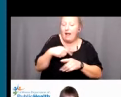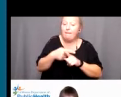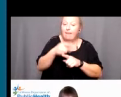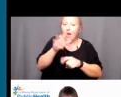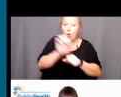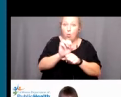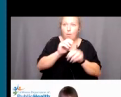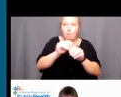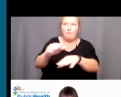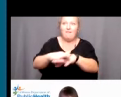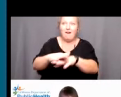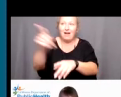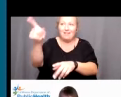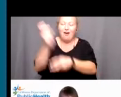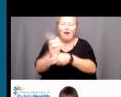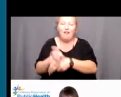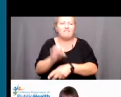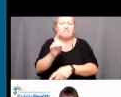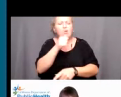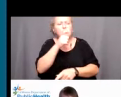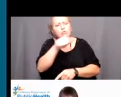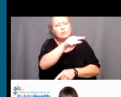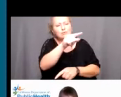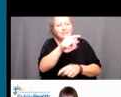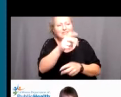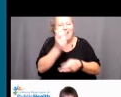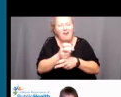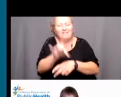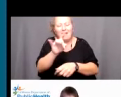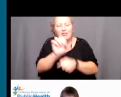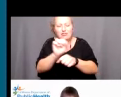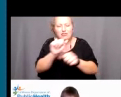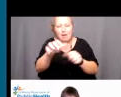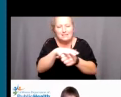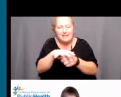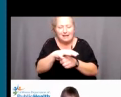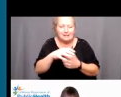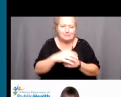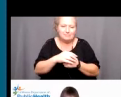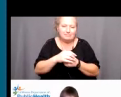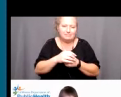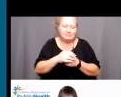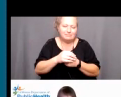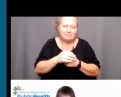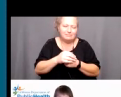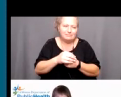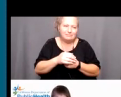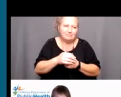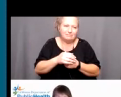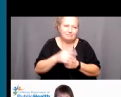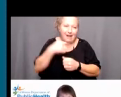and it can be difficult to find those job sites. we have a complaint phone number